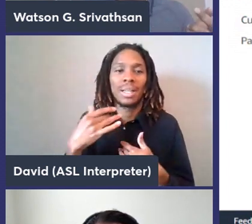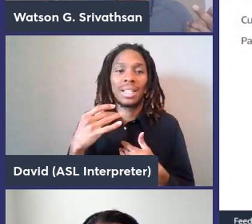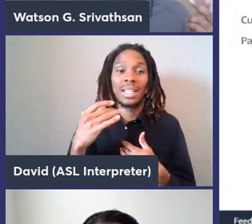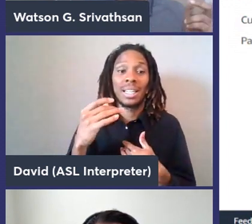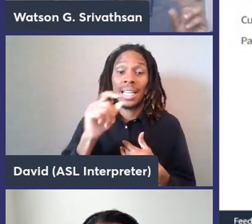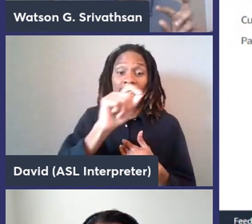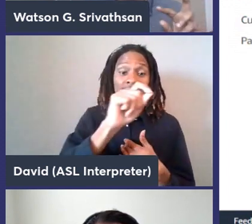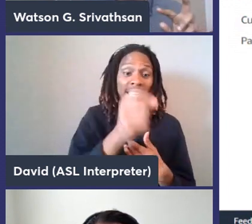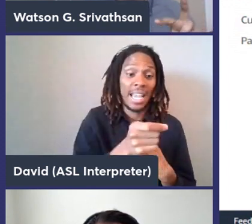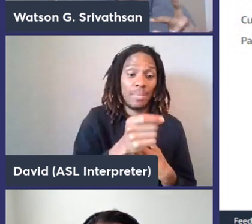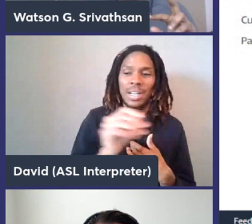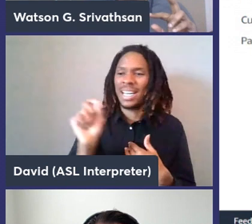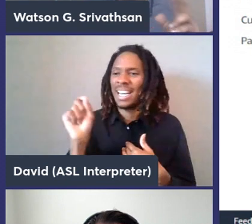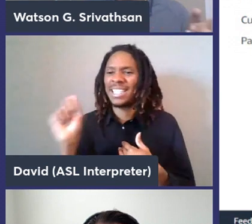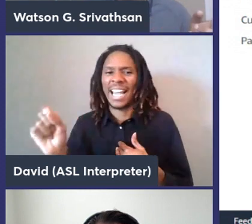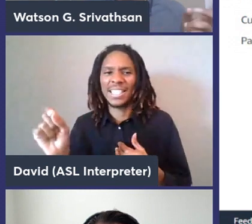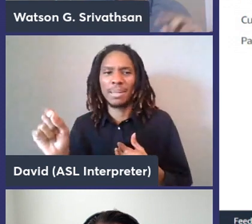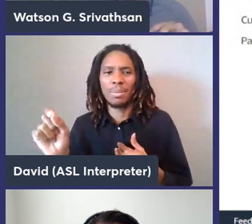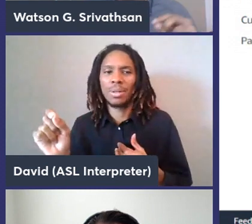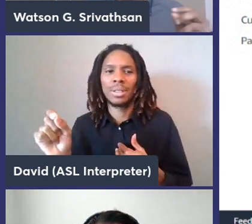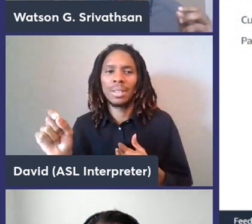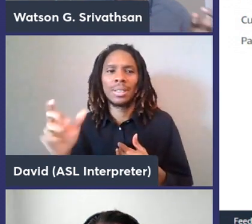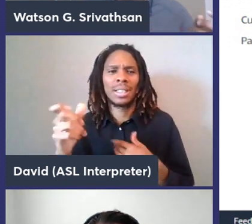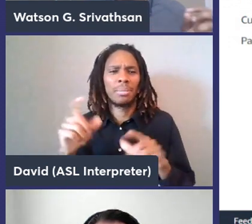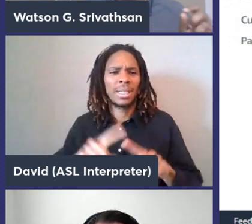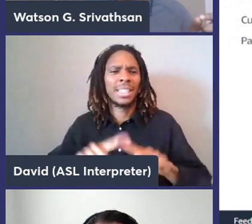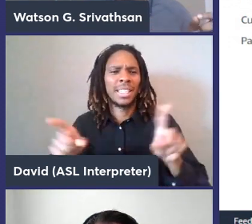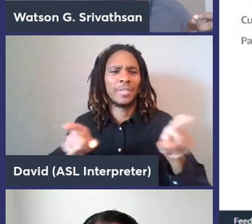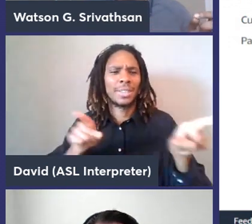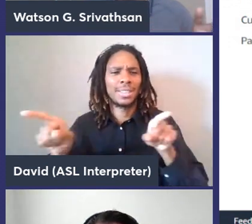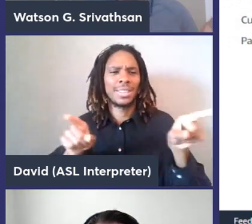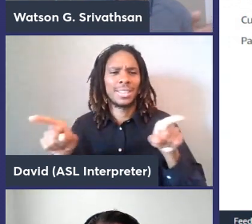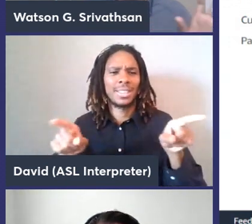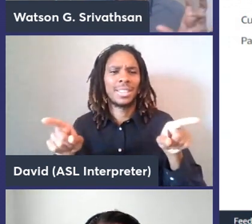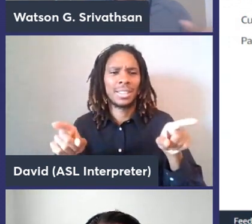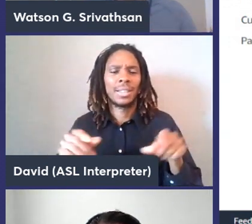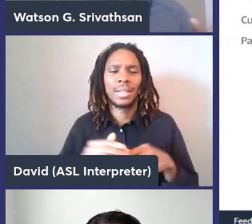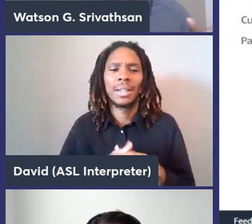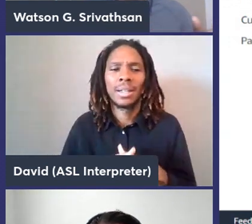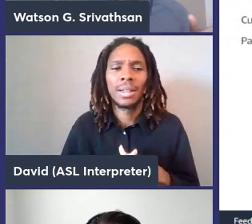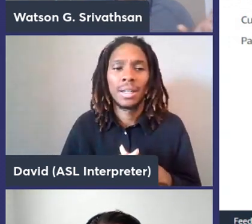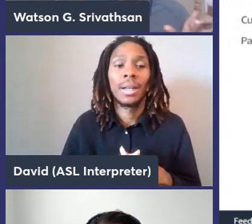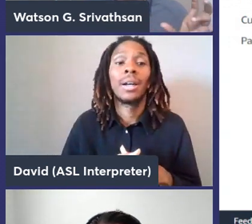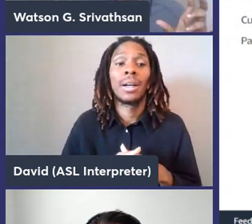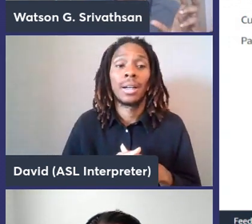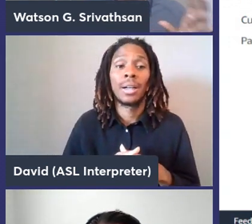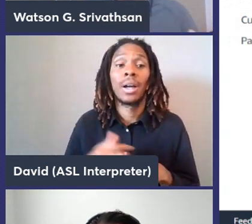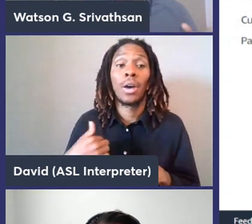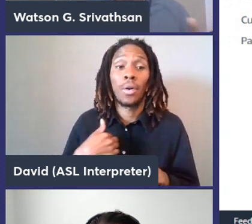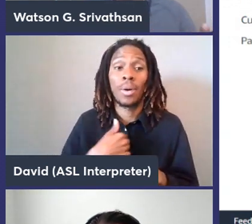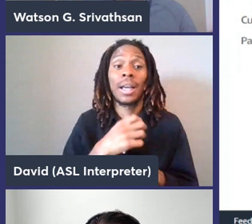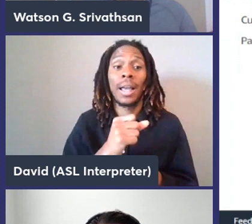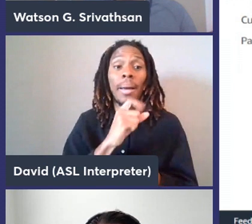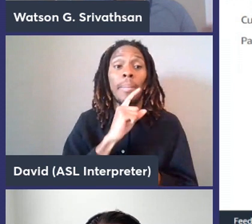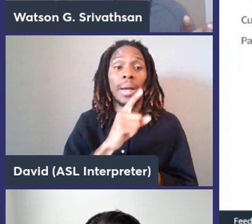and the thousand separators are comma and decimal point, and we do ensure that it is localized correctly